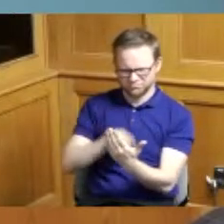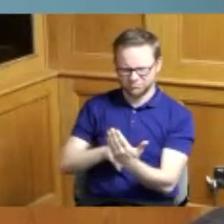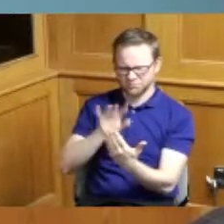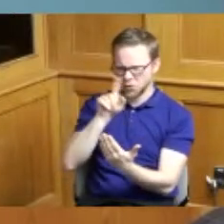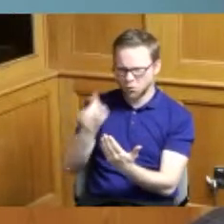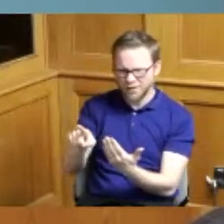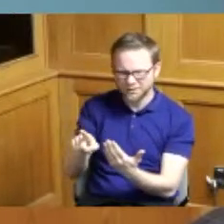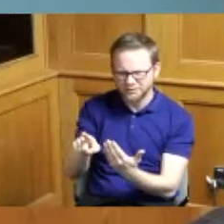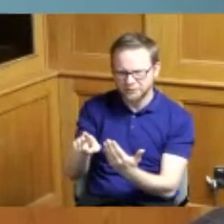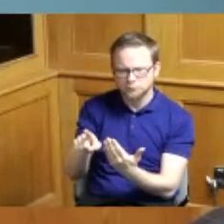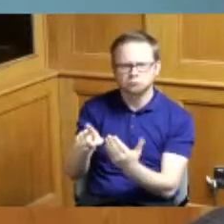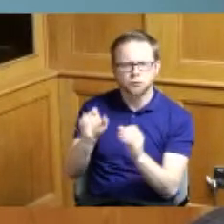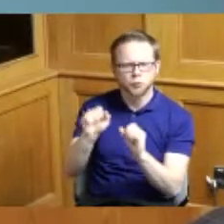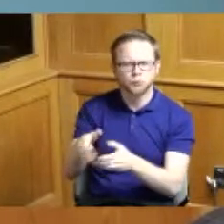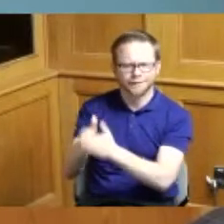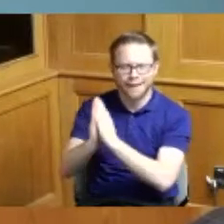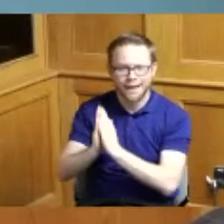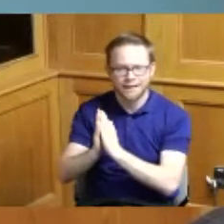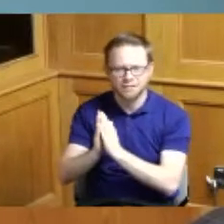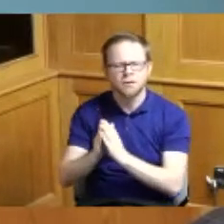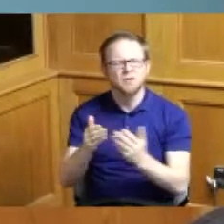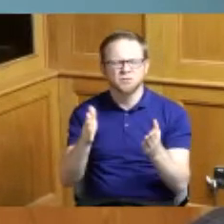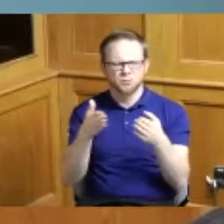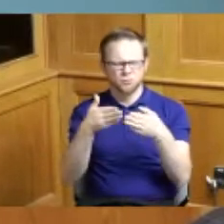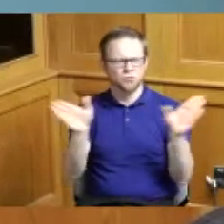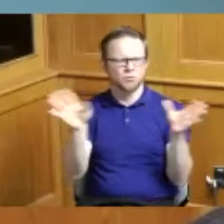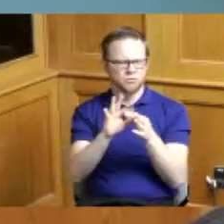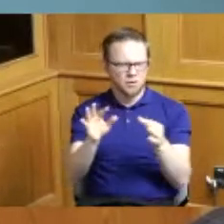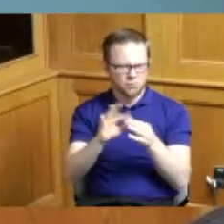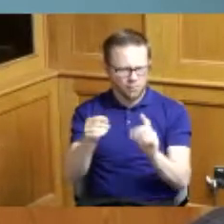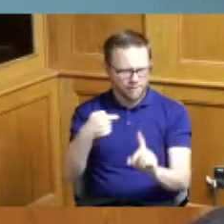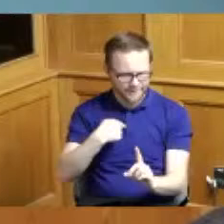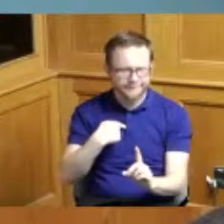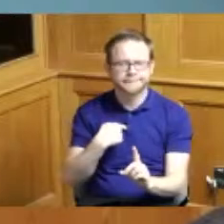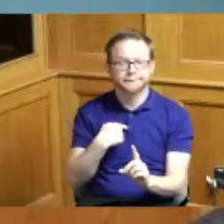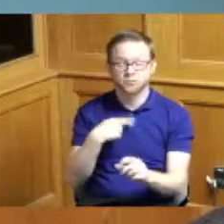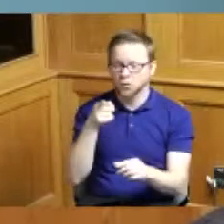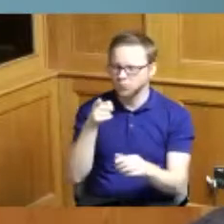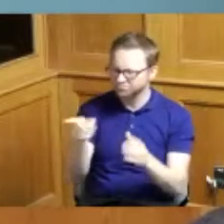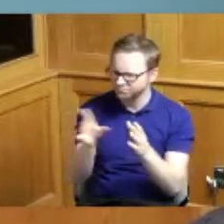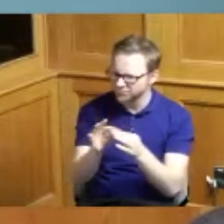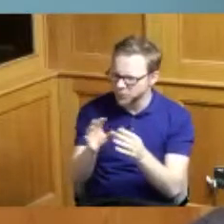I just wanted to make some general comments but what you were saying uh Jeff initially about it